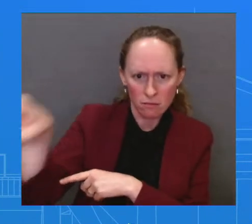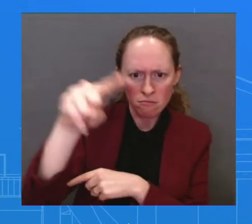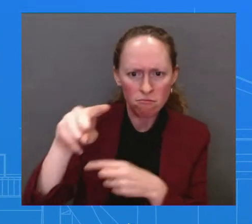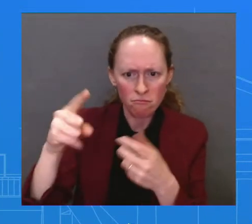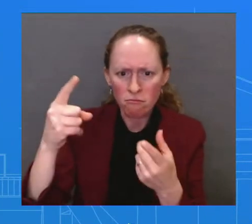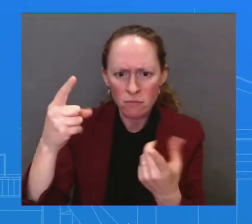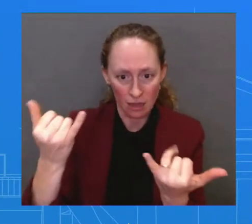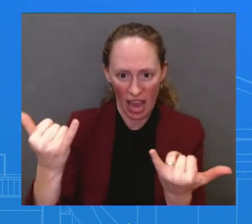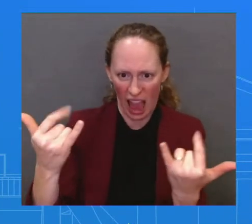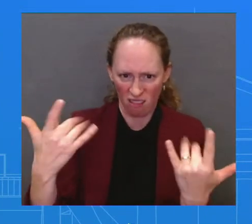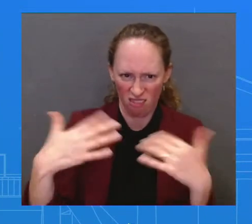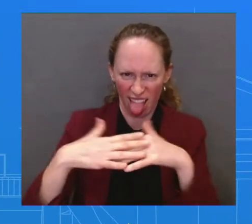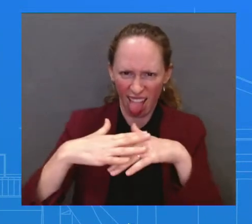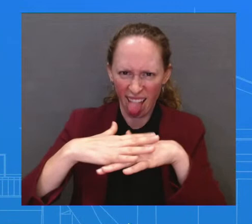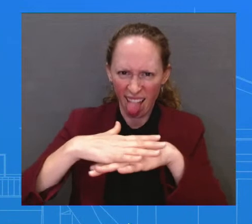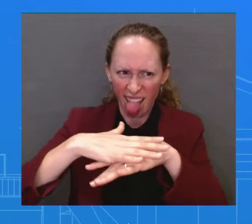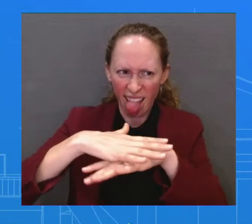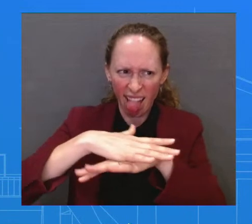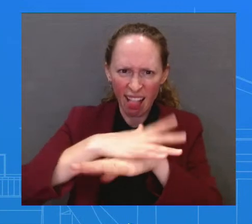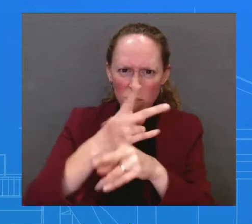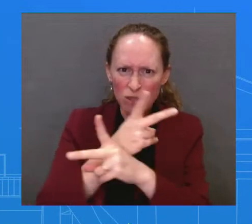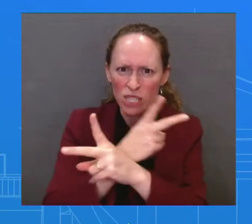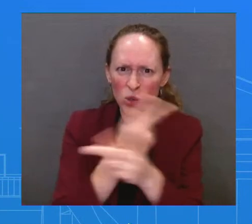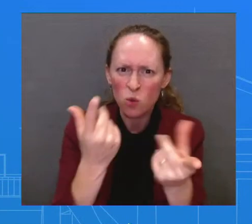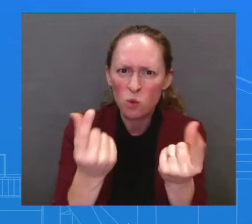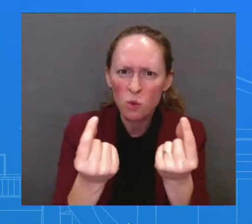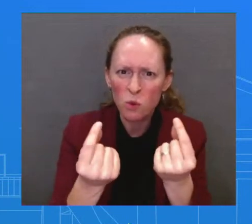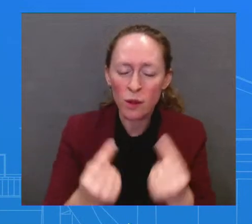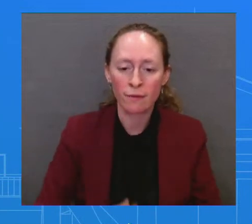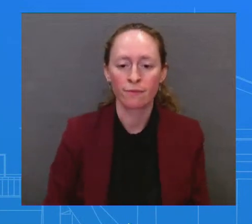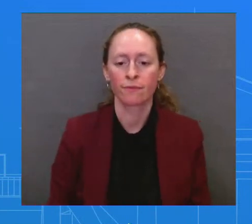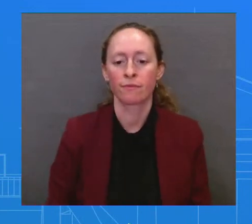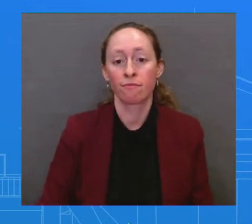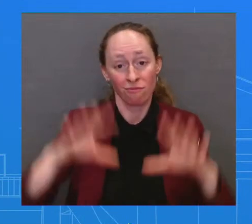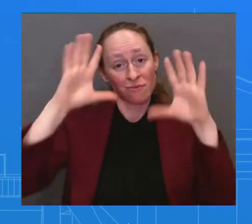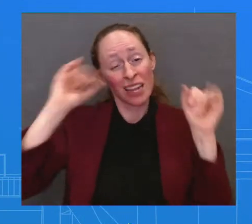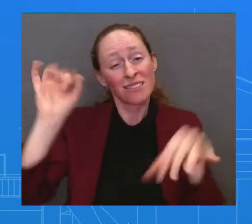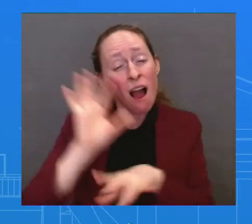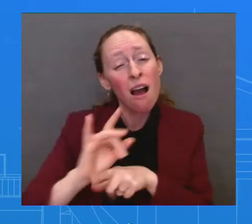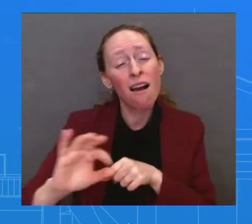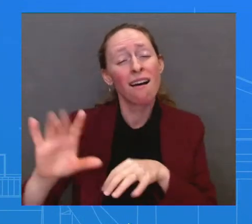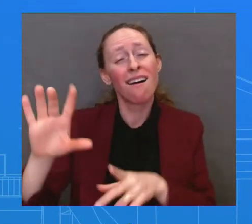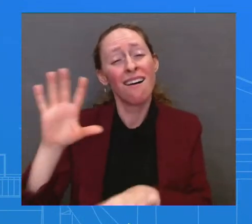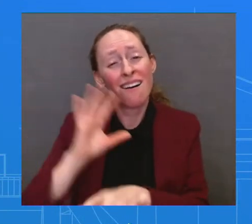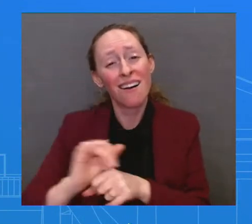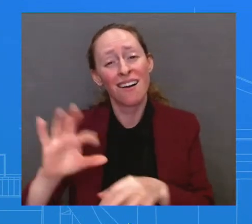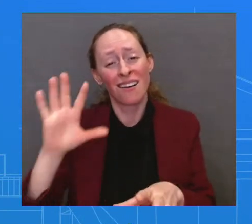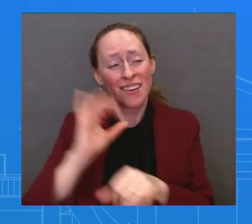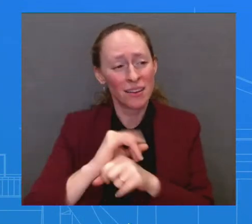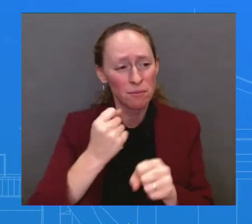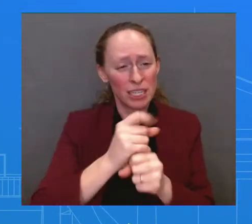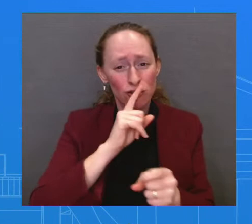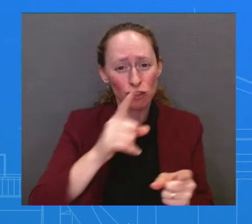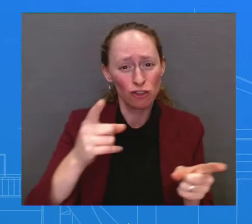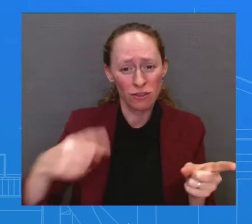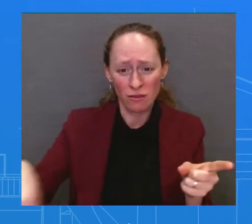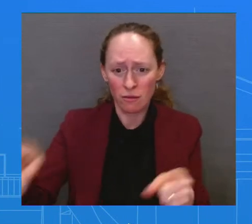the President have worked very -- very hard to pleme- -- implement a strategy, when it comes to the border, that is humane, safe, and has orderly enforcement.